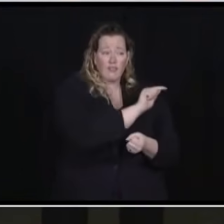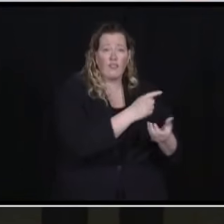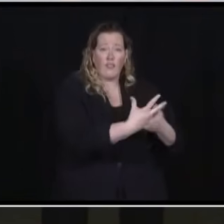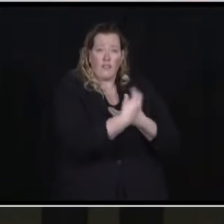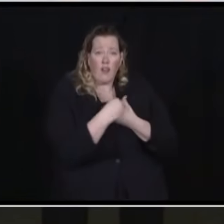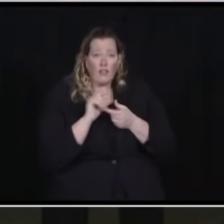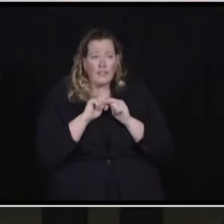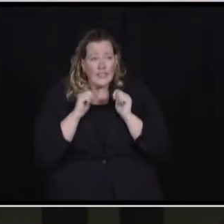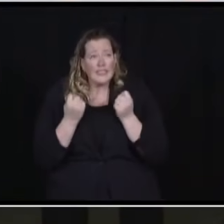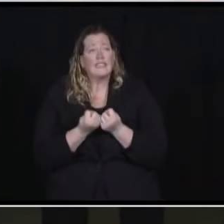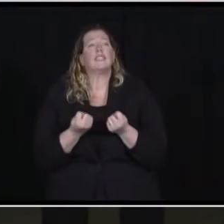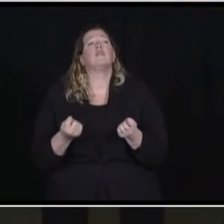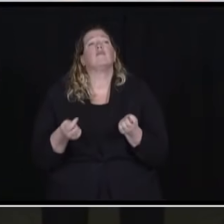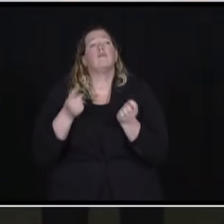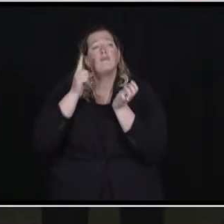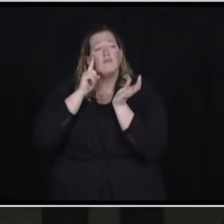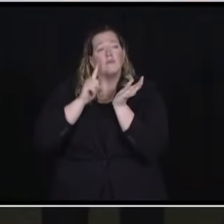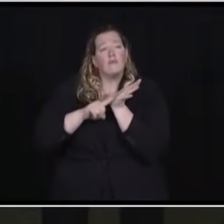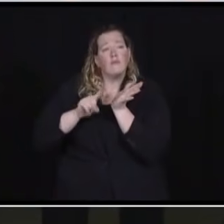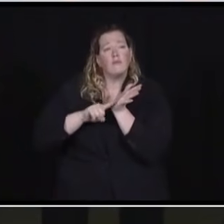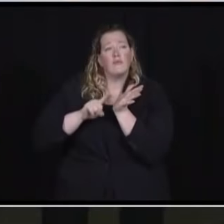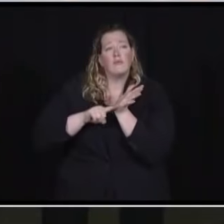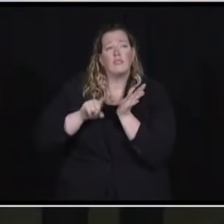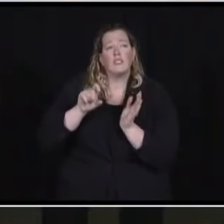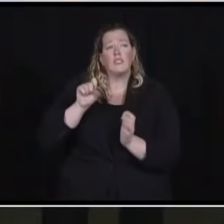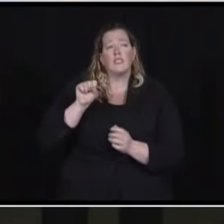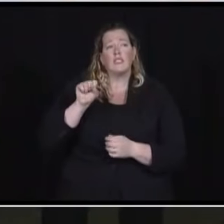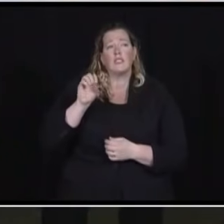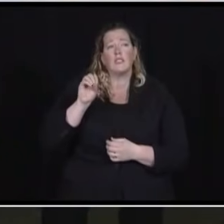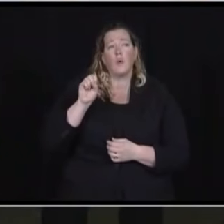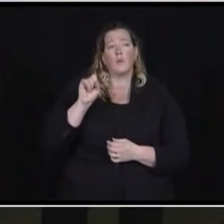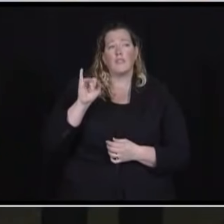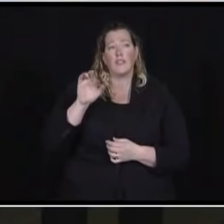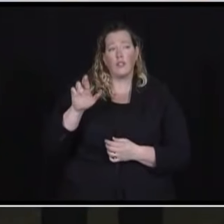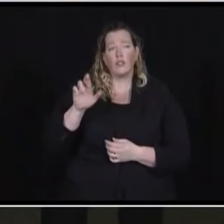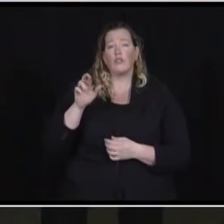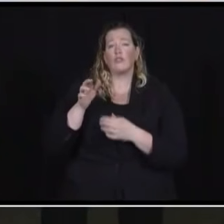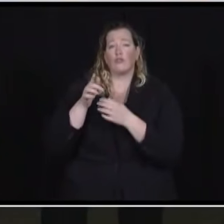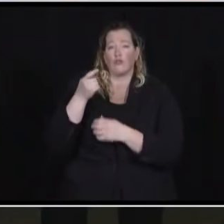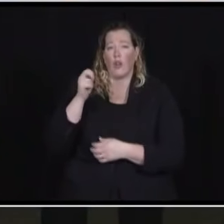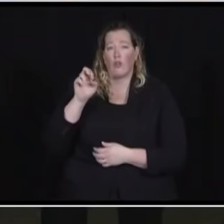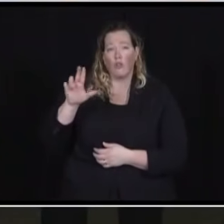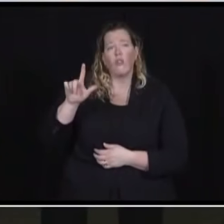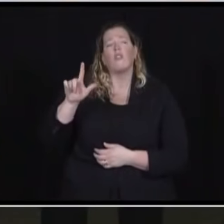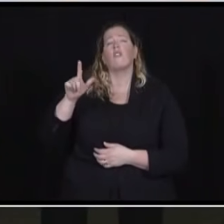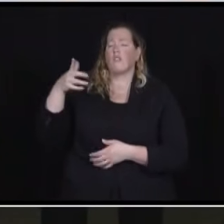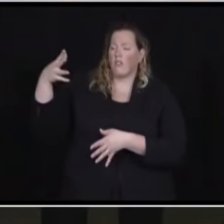make sure that we don't waste a single vaccine, that we don't miss a single person who wants